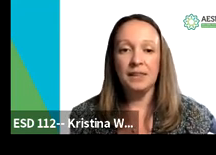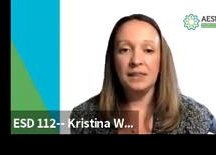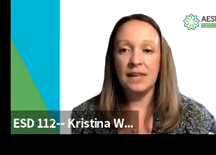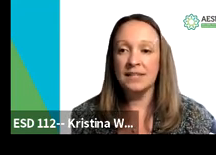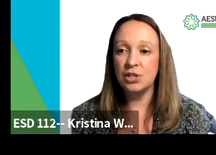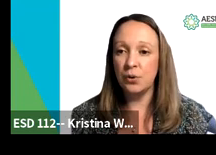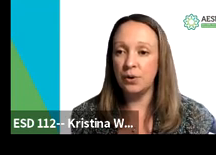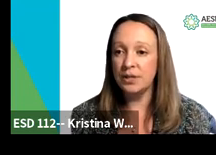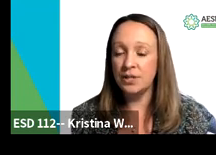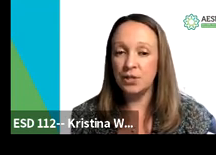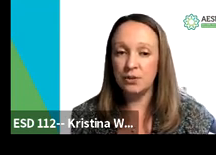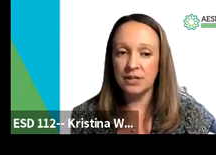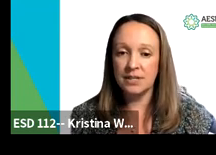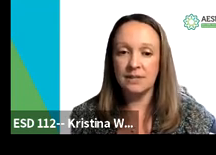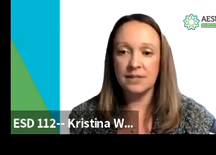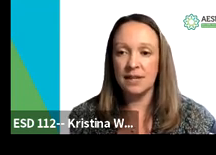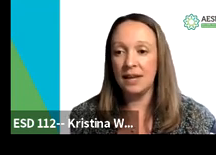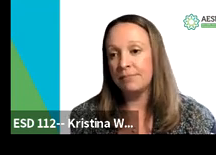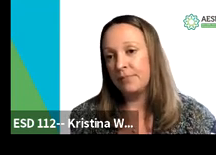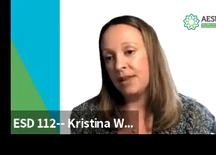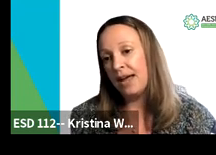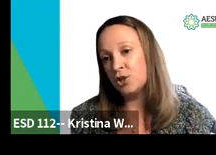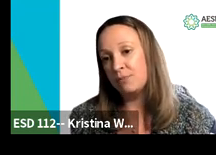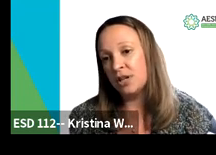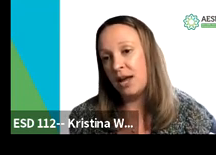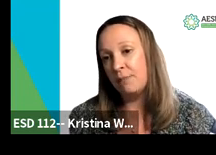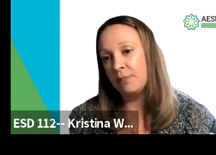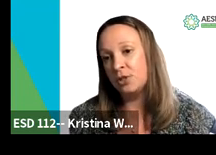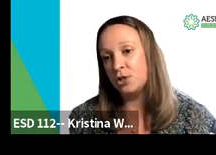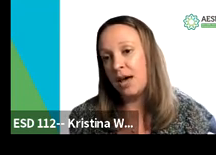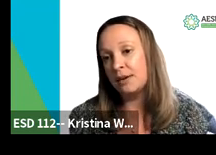ESD 112-- Kristina Wambold: Let's show you what the students can see. And actually, I'm just going to unpublish that